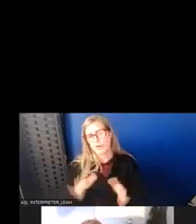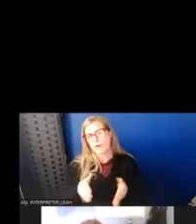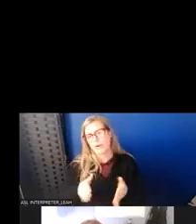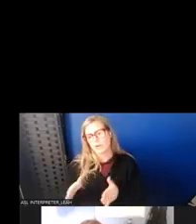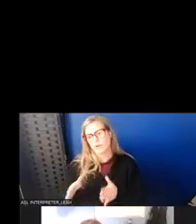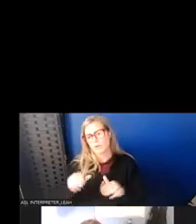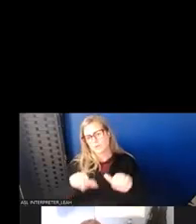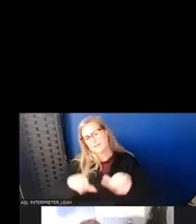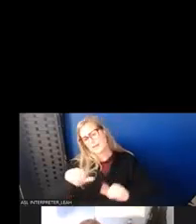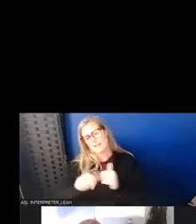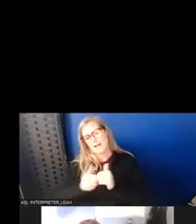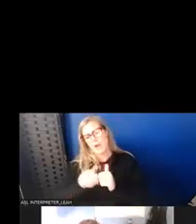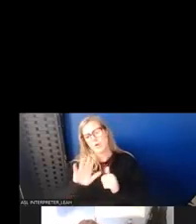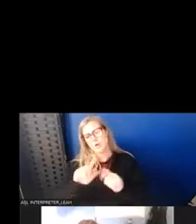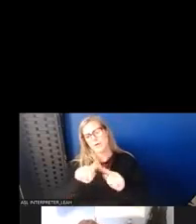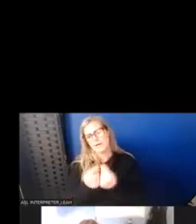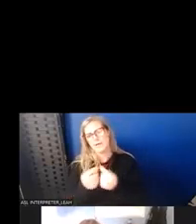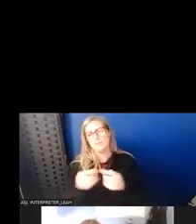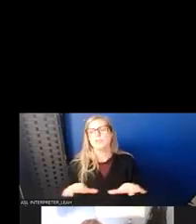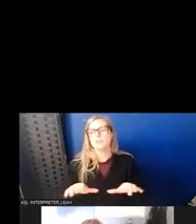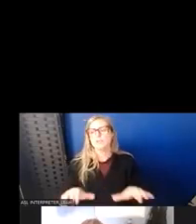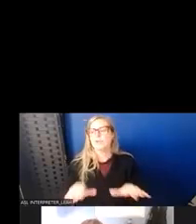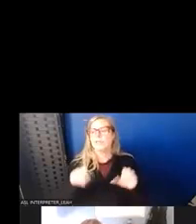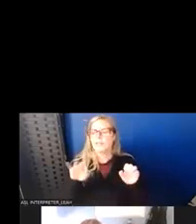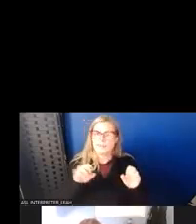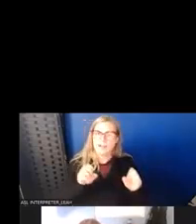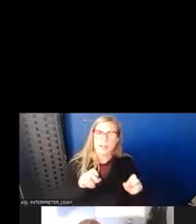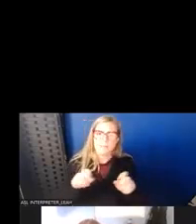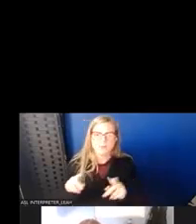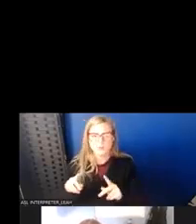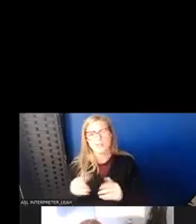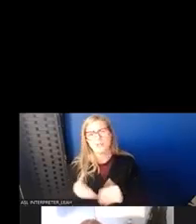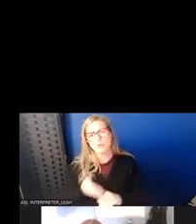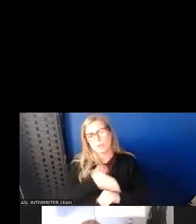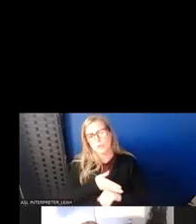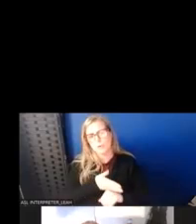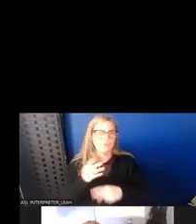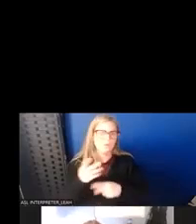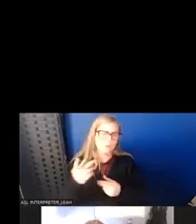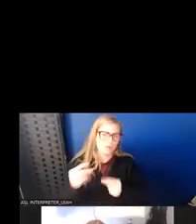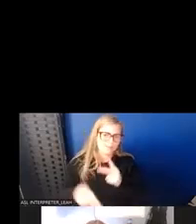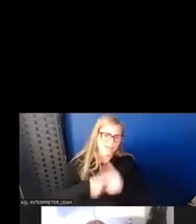doing, if there are opportunities to improve and what kind of interventions we may do.